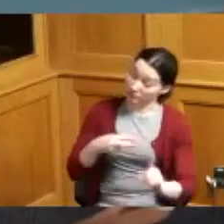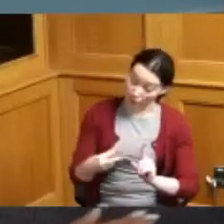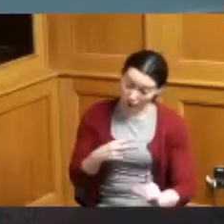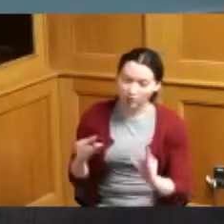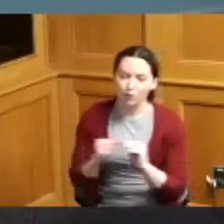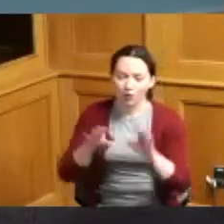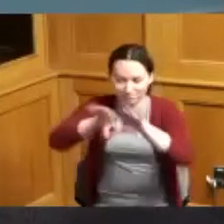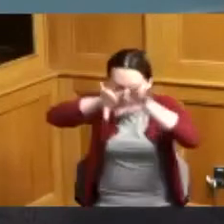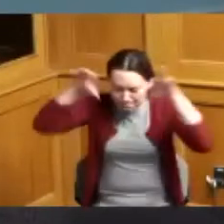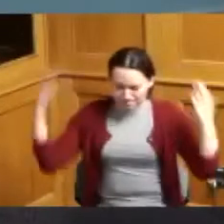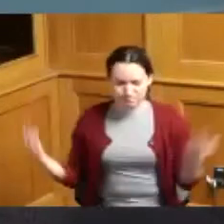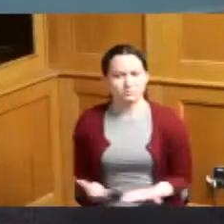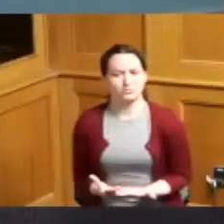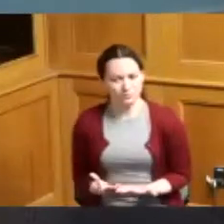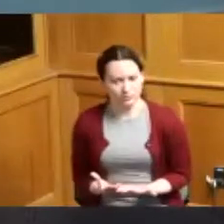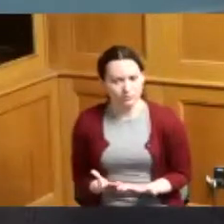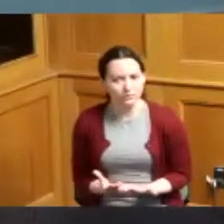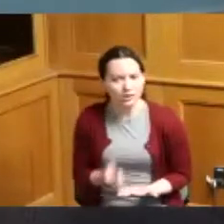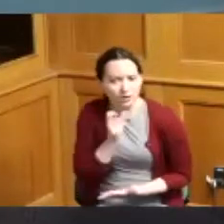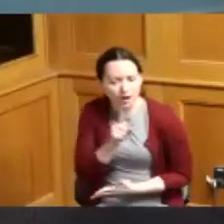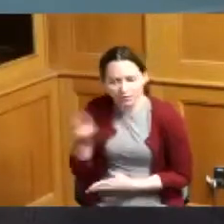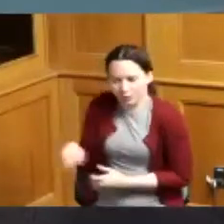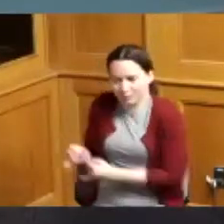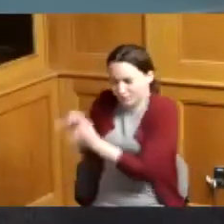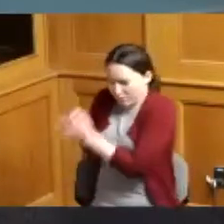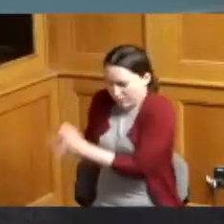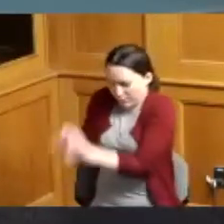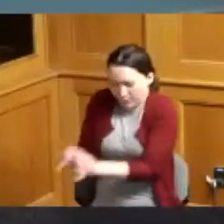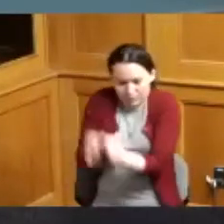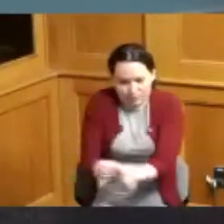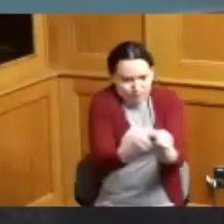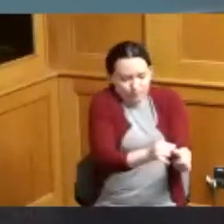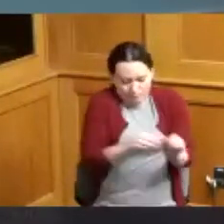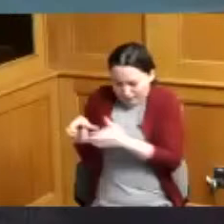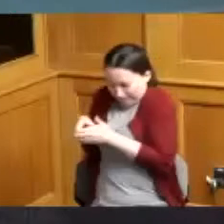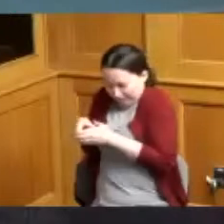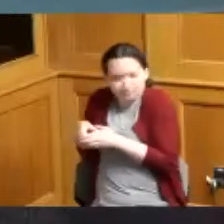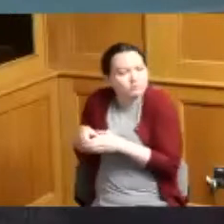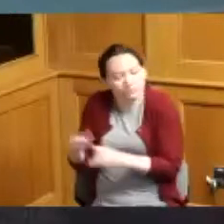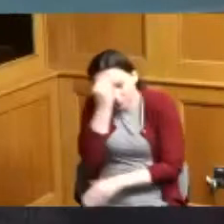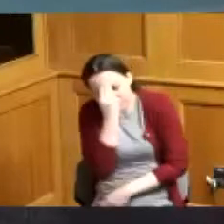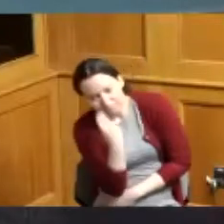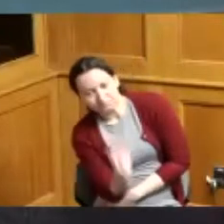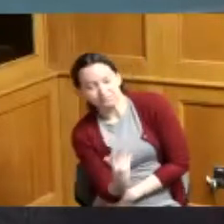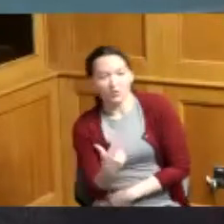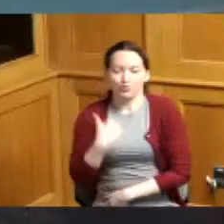holistically versus in just one or two silos so I just wanted to bring that up because then if